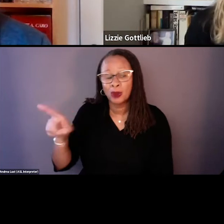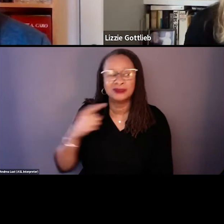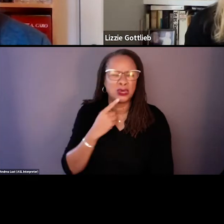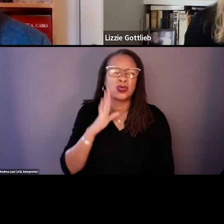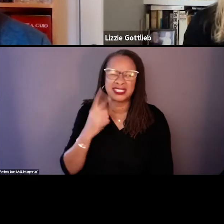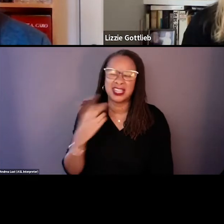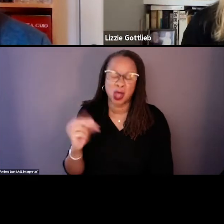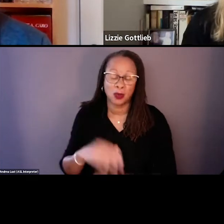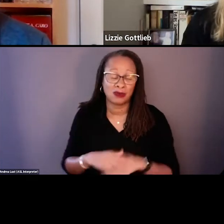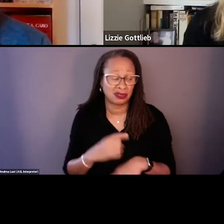but Bob Caro will say no."